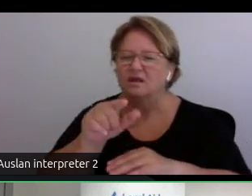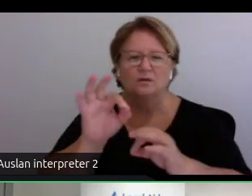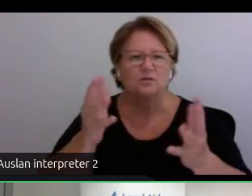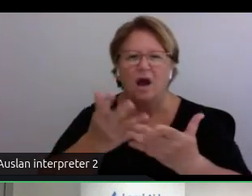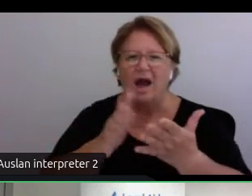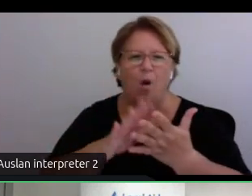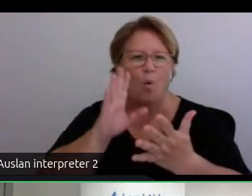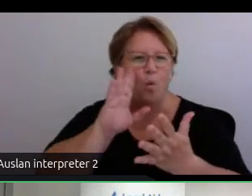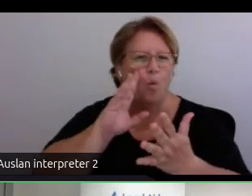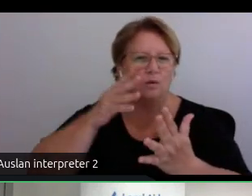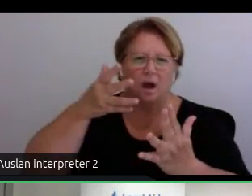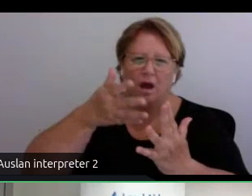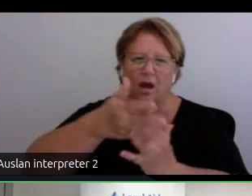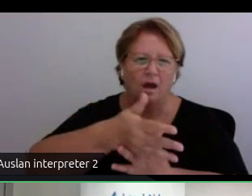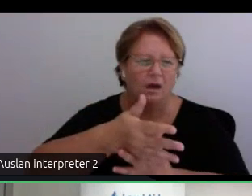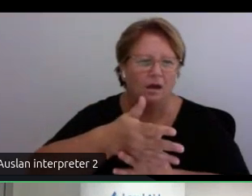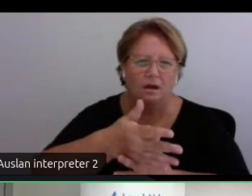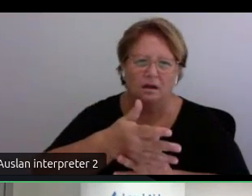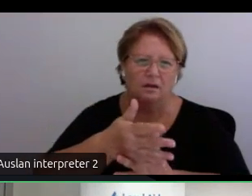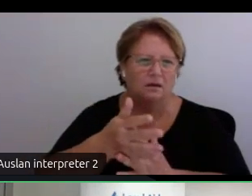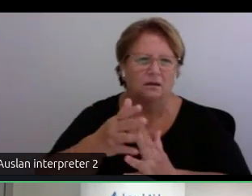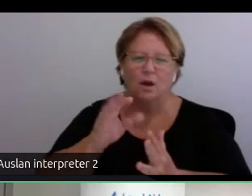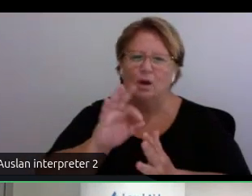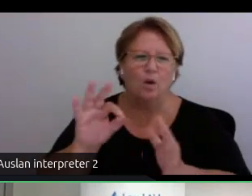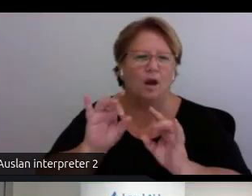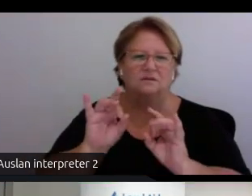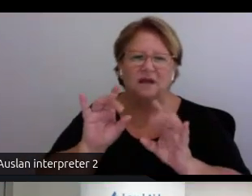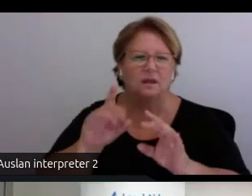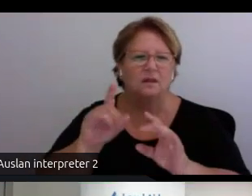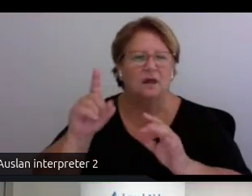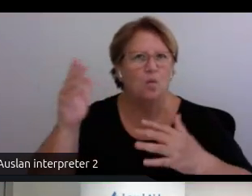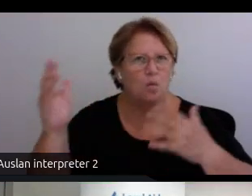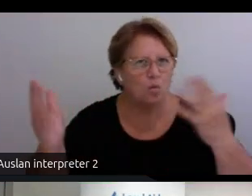That's not where the water got in and that's not how the roof was damaged by the wind driven rain